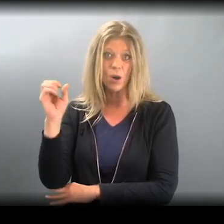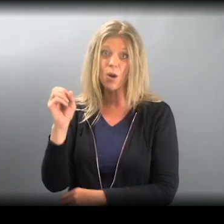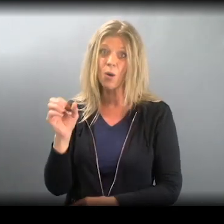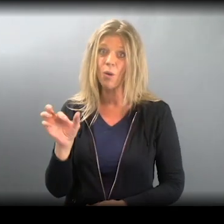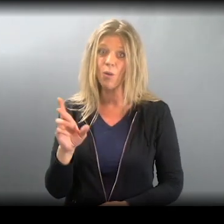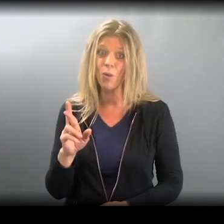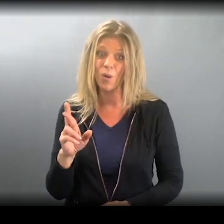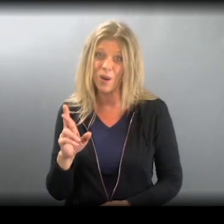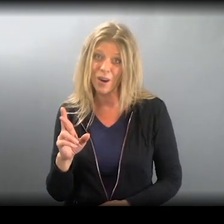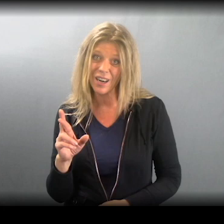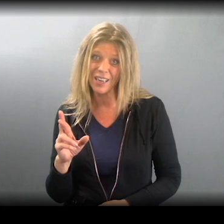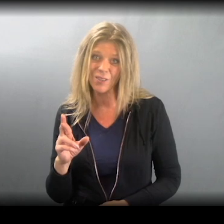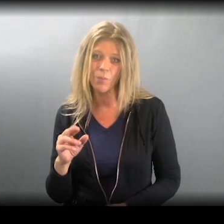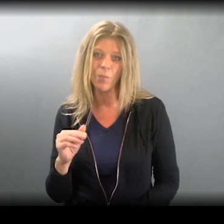or -